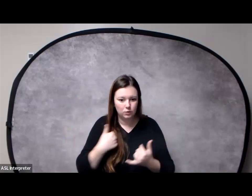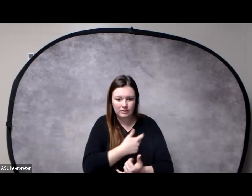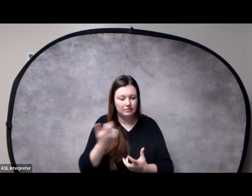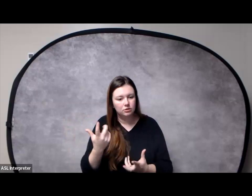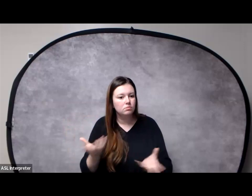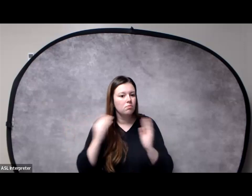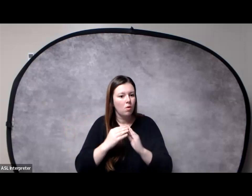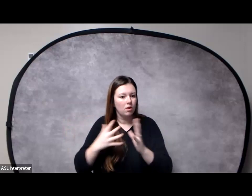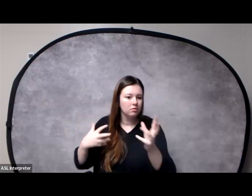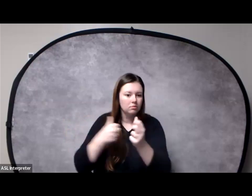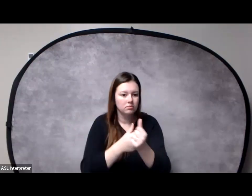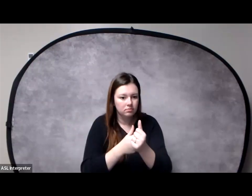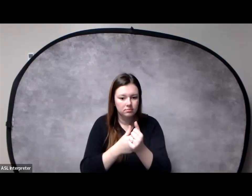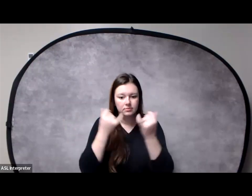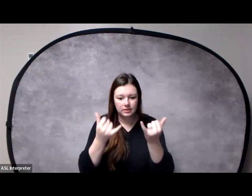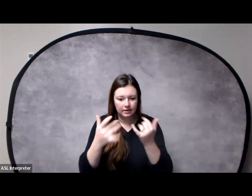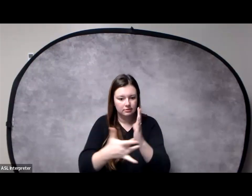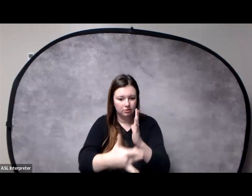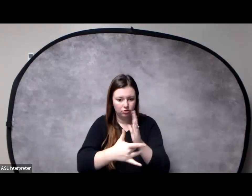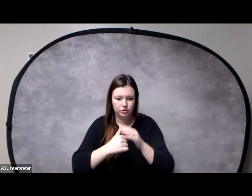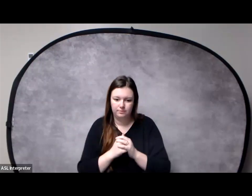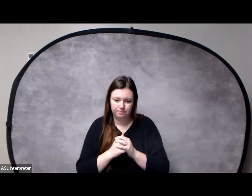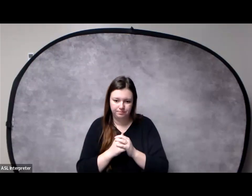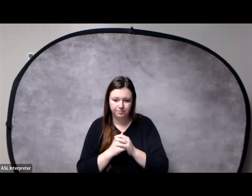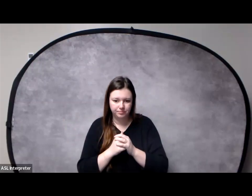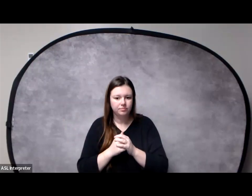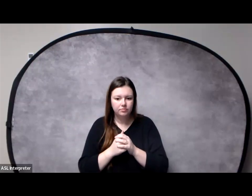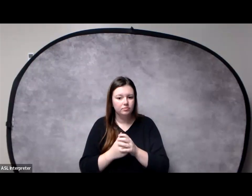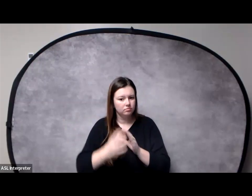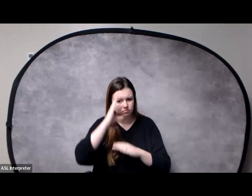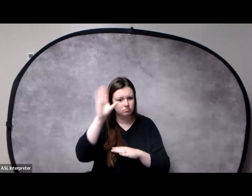And those advancements in technology have created, you know, huge differences in the